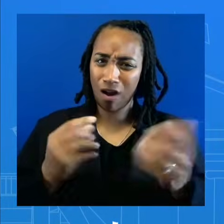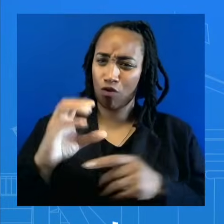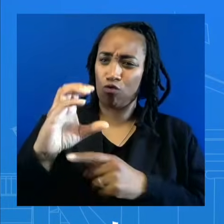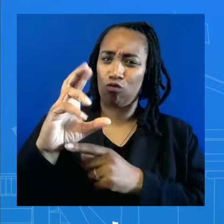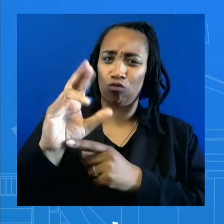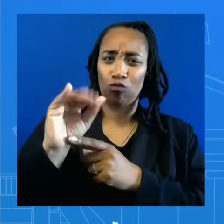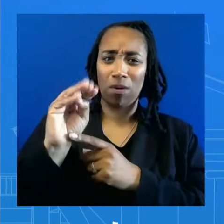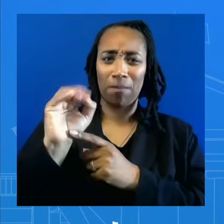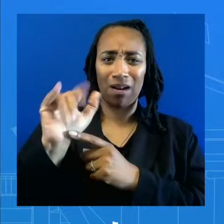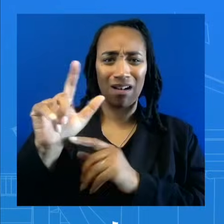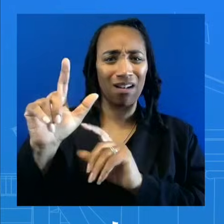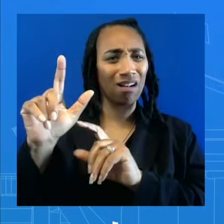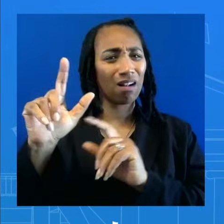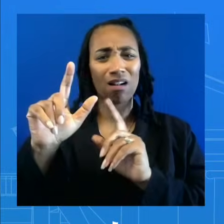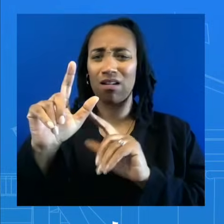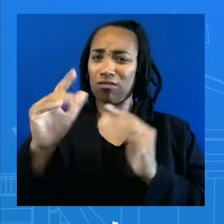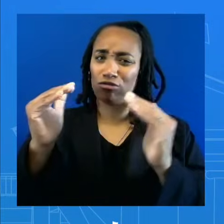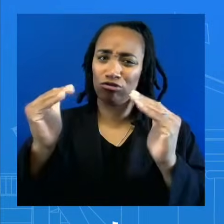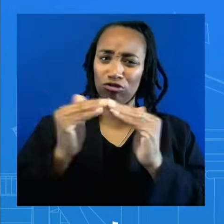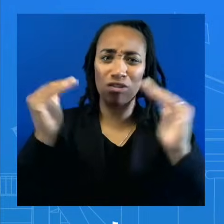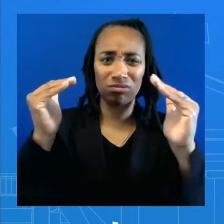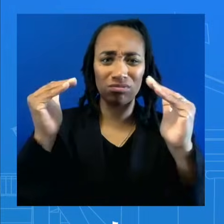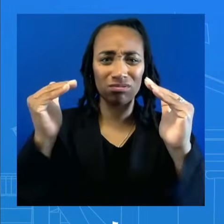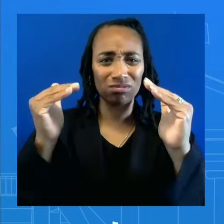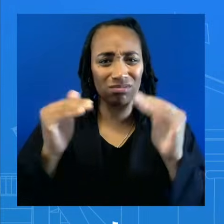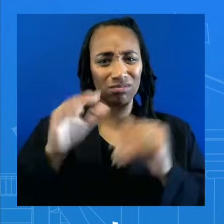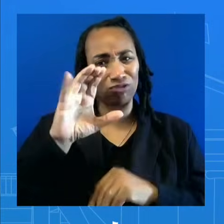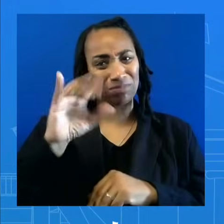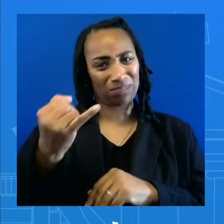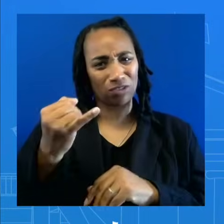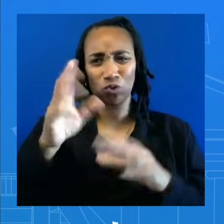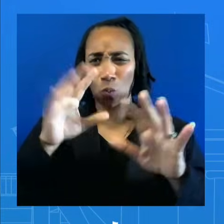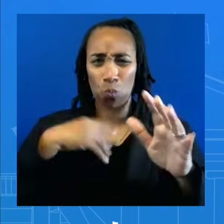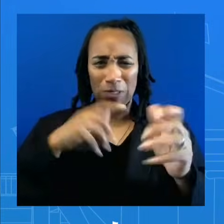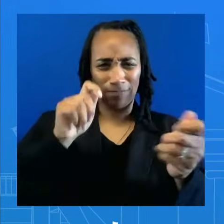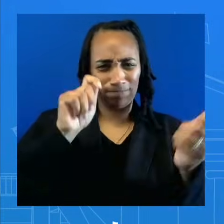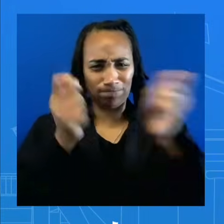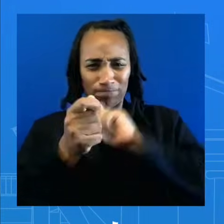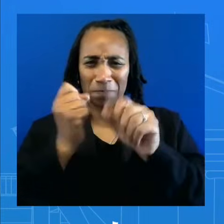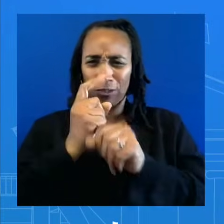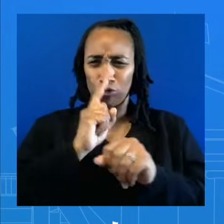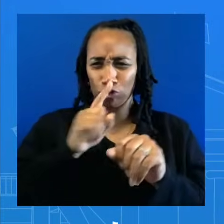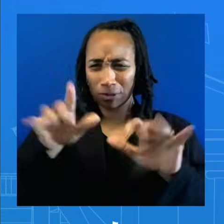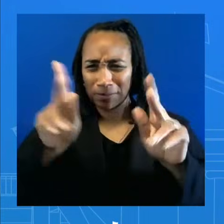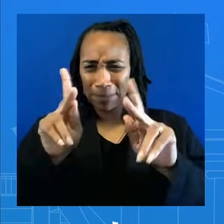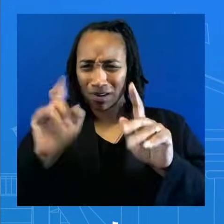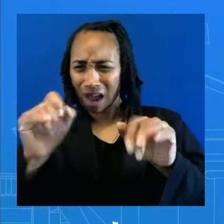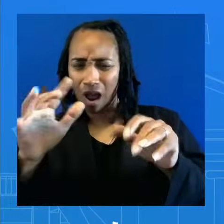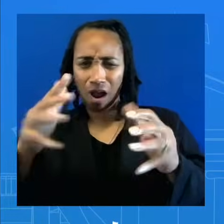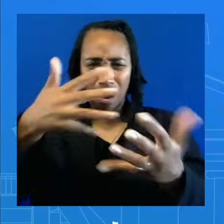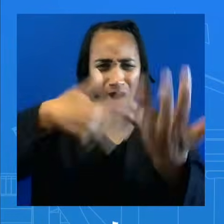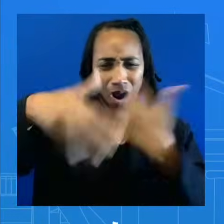and reintegrate individuals back into society. The president has issued more sentence commutations